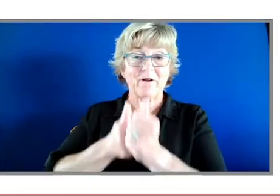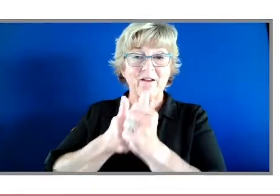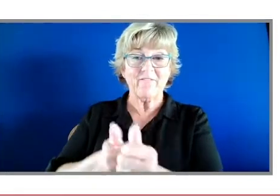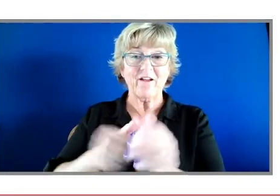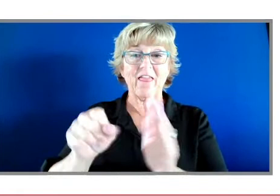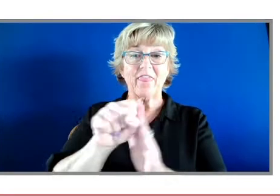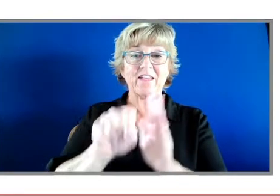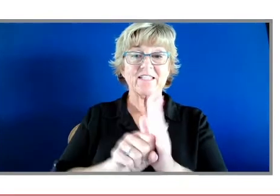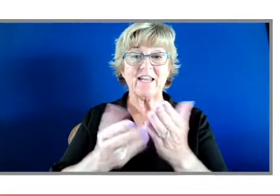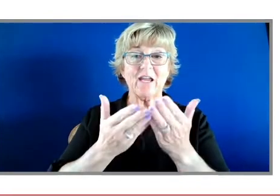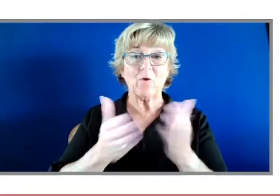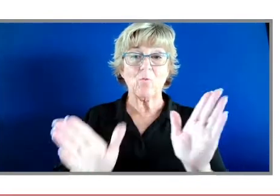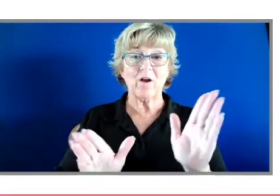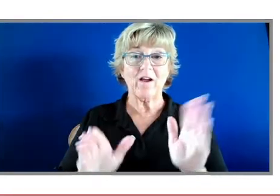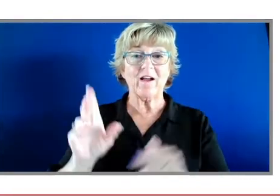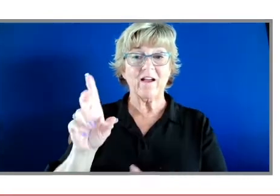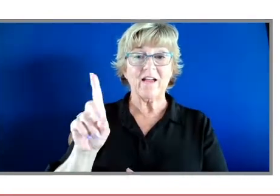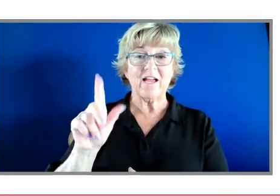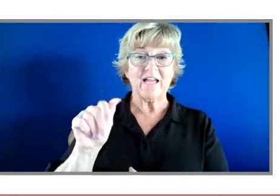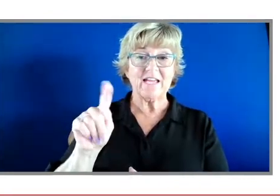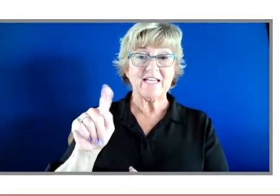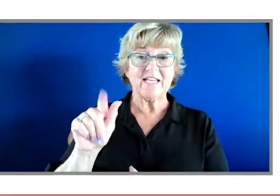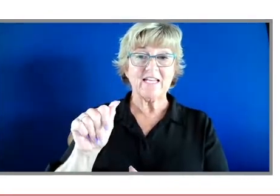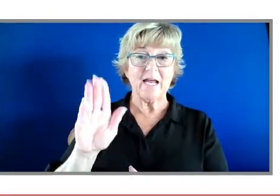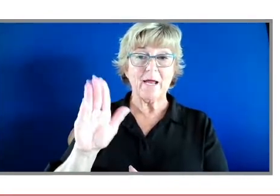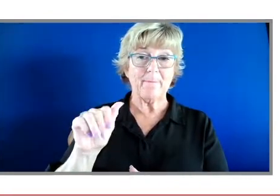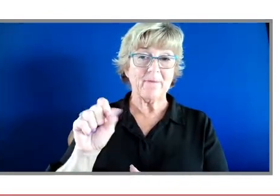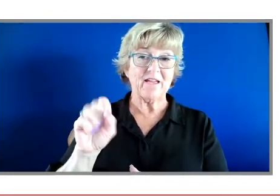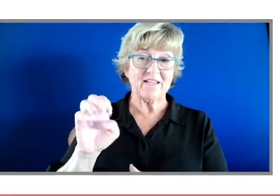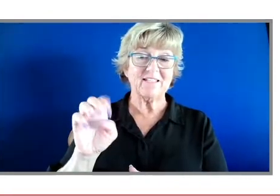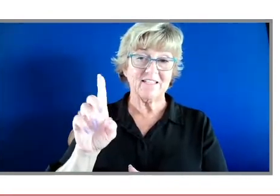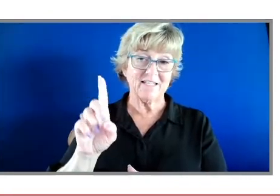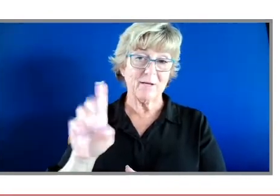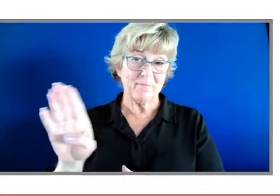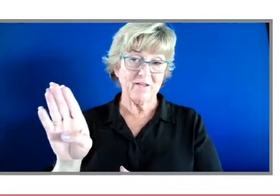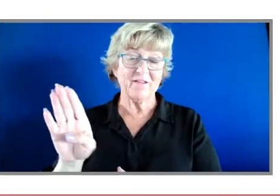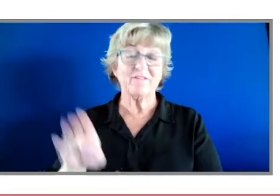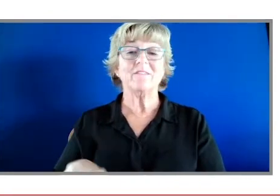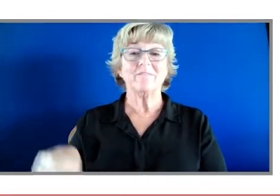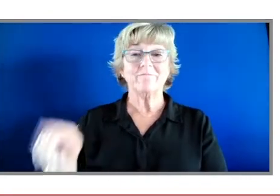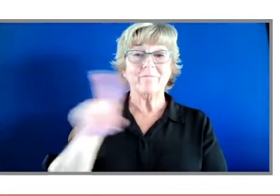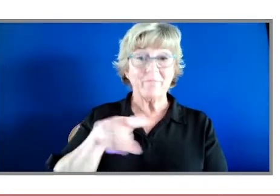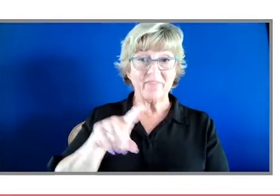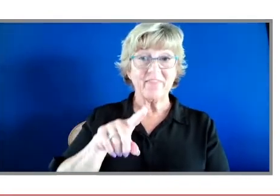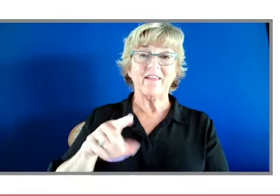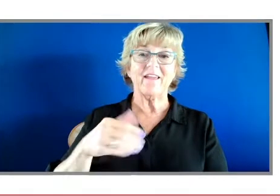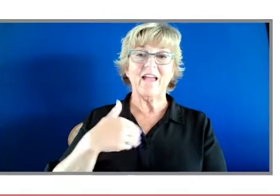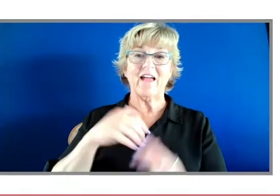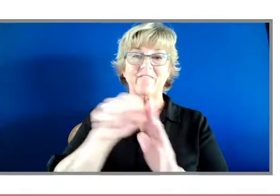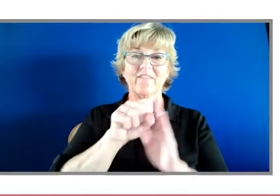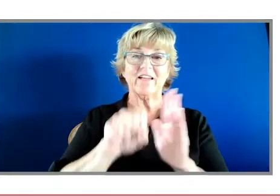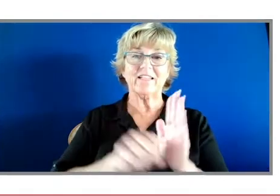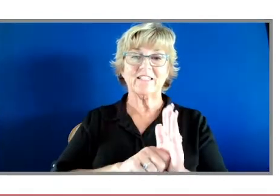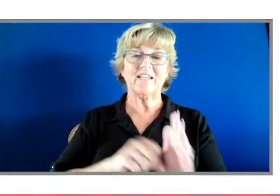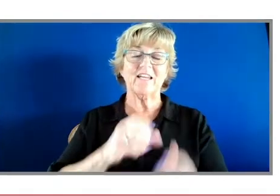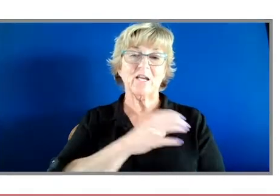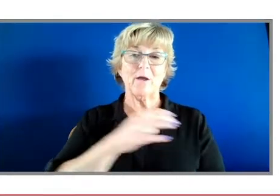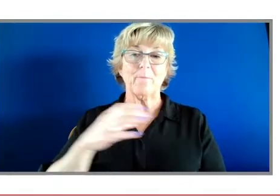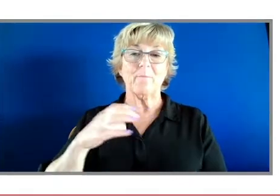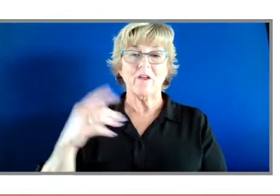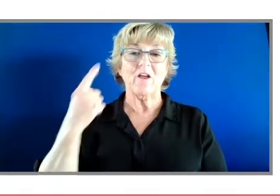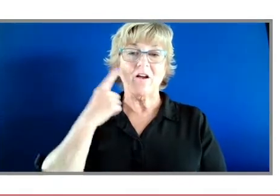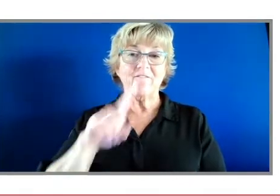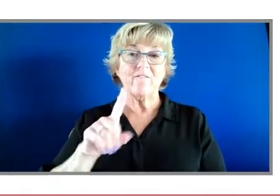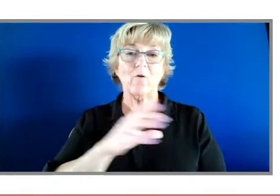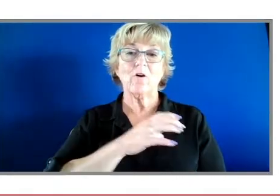Studio: By the statewide database, which is an entity of the State legislature, they provided for the state